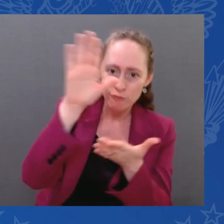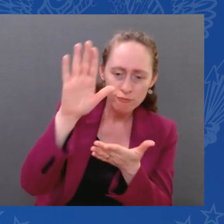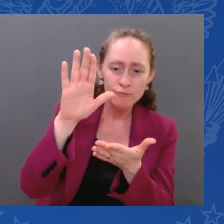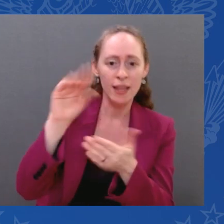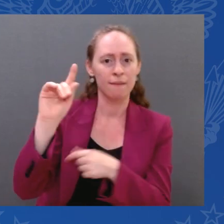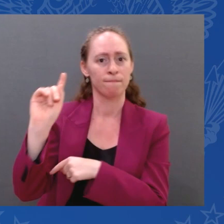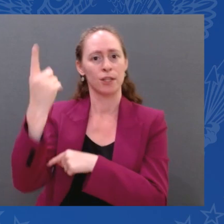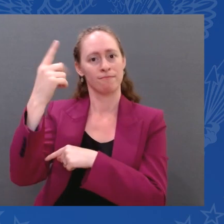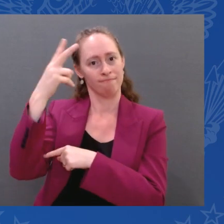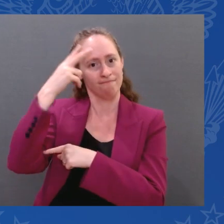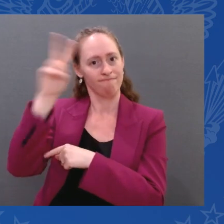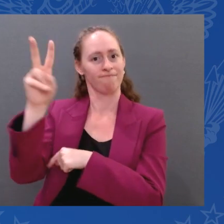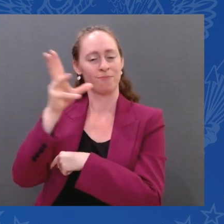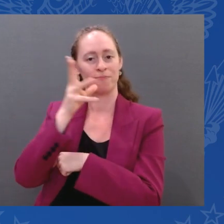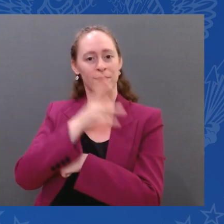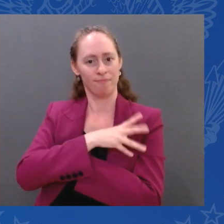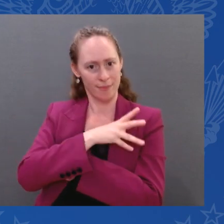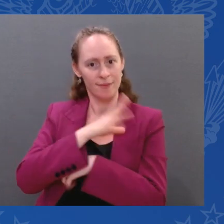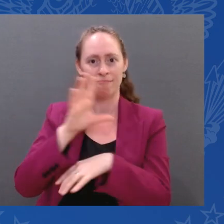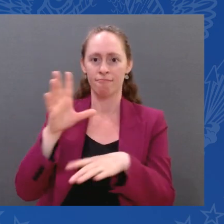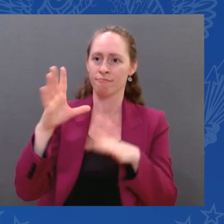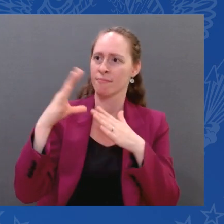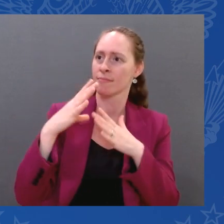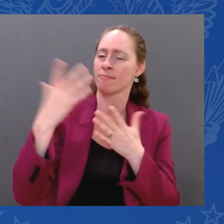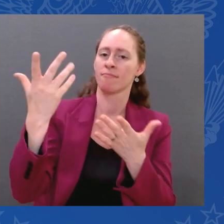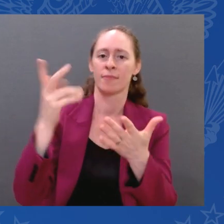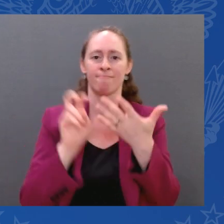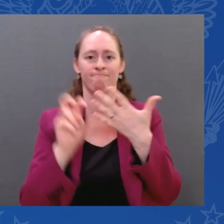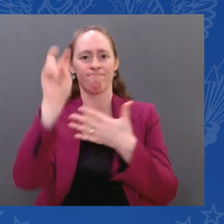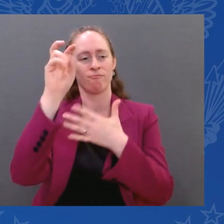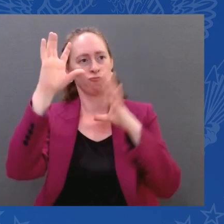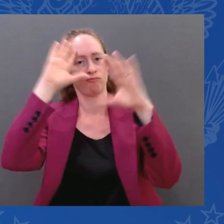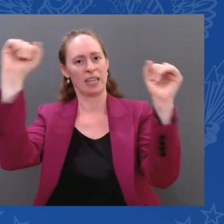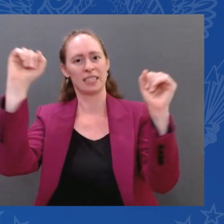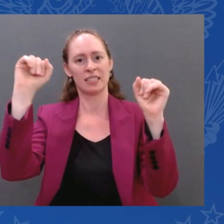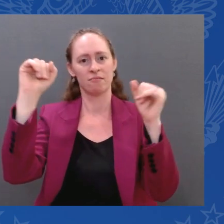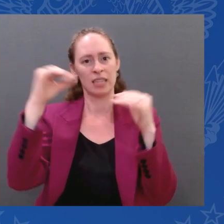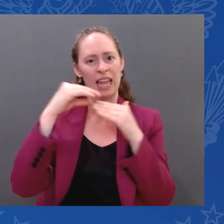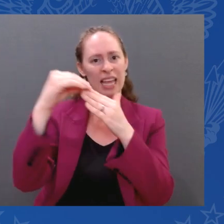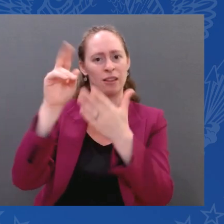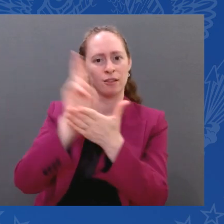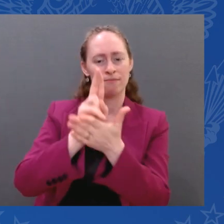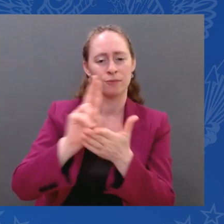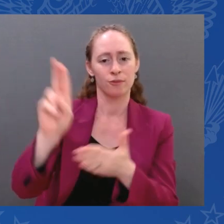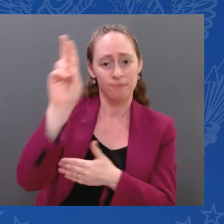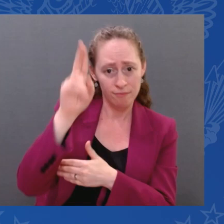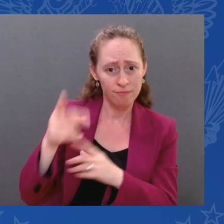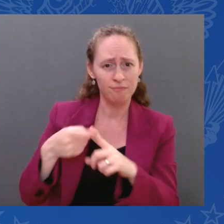she transformed her hometown University of Texas Brownsville into a center of excellence for countless students